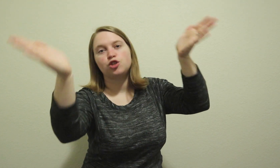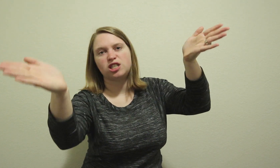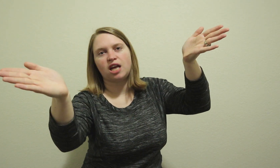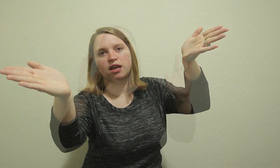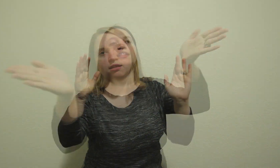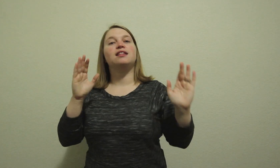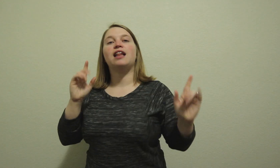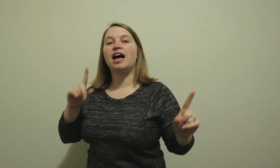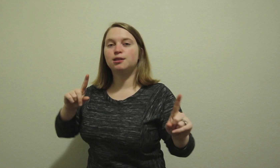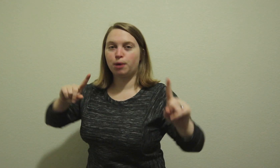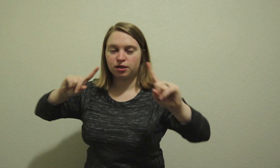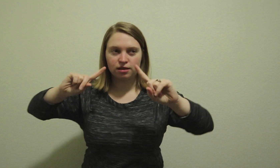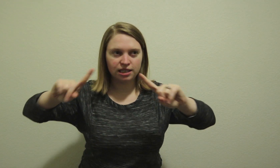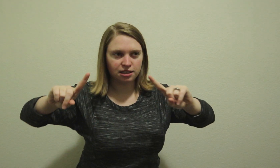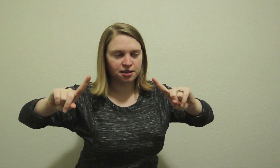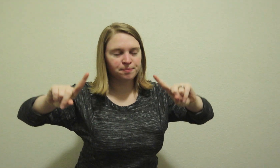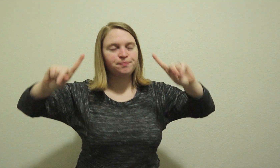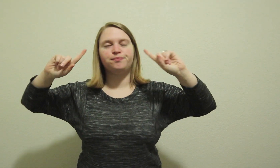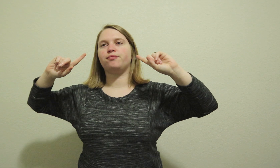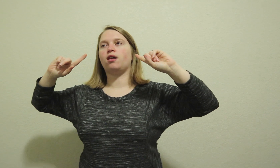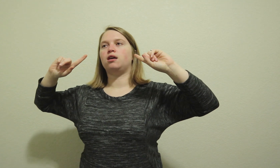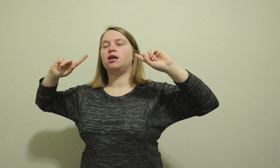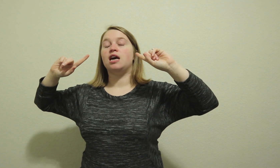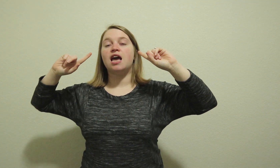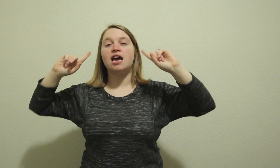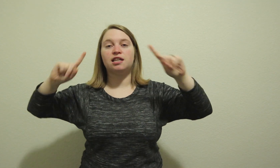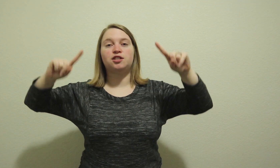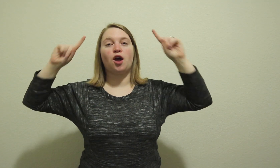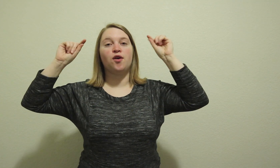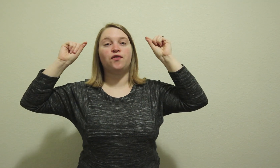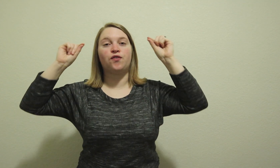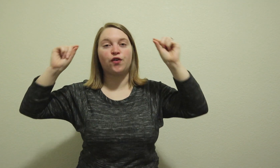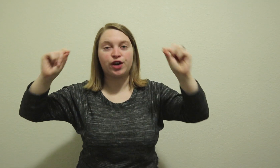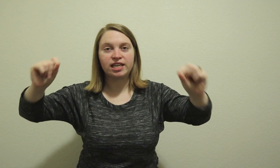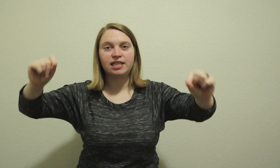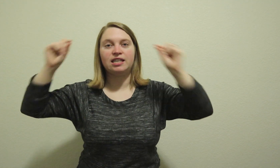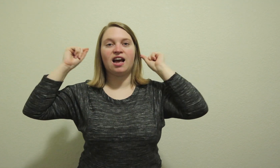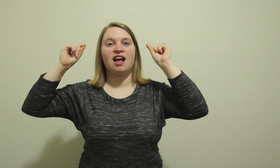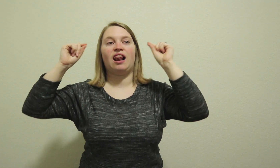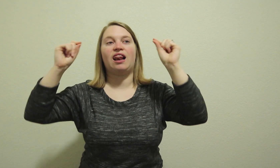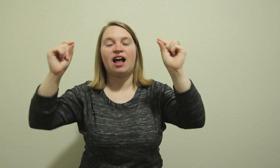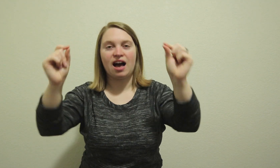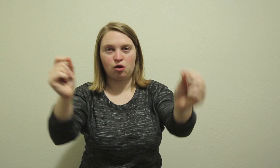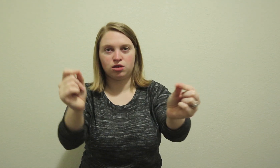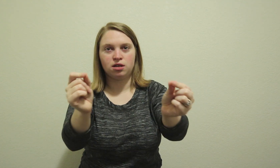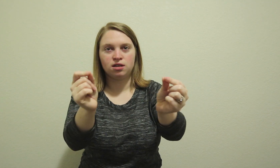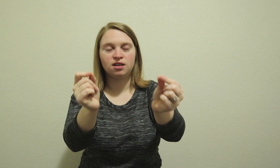Just saying Last but not least it's freaking loud!